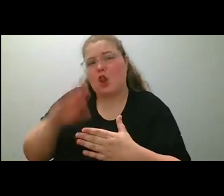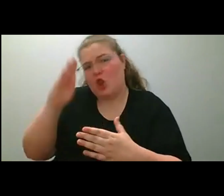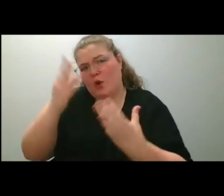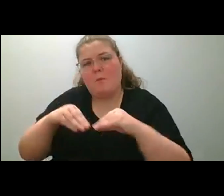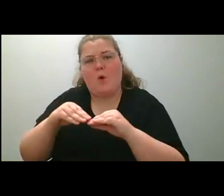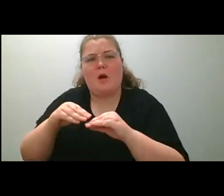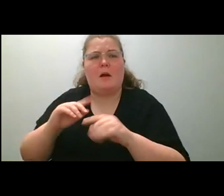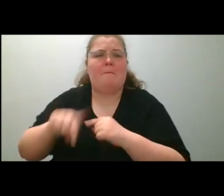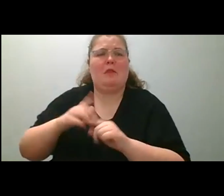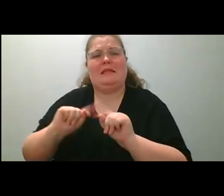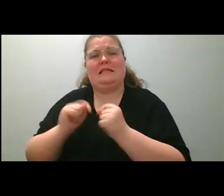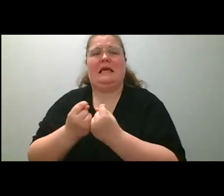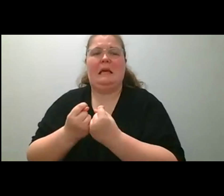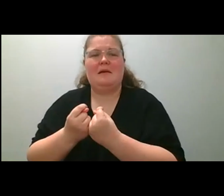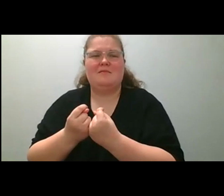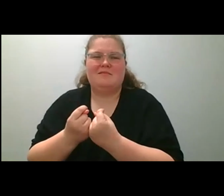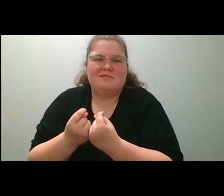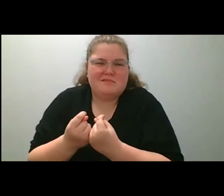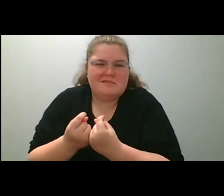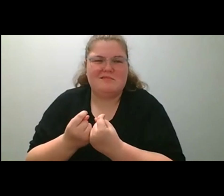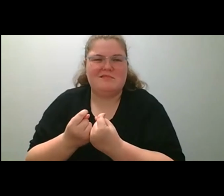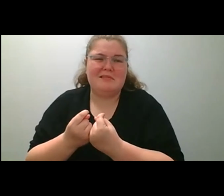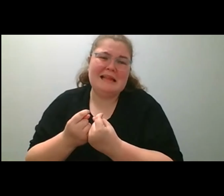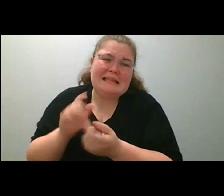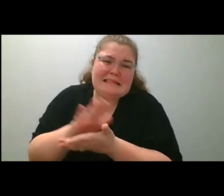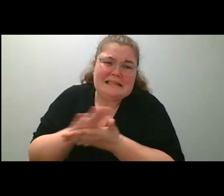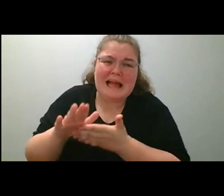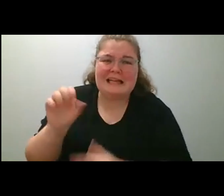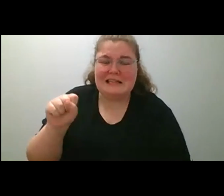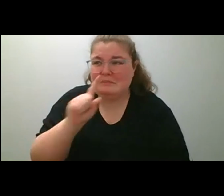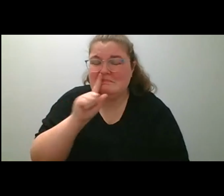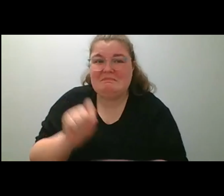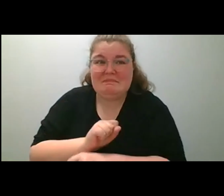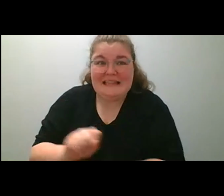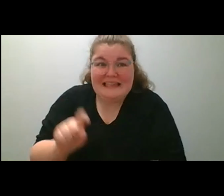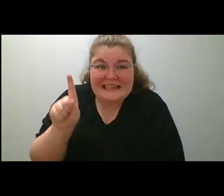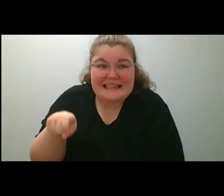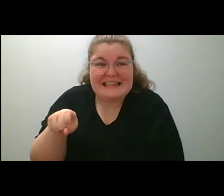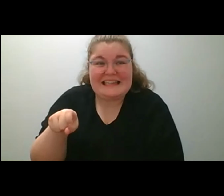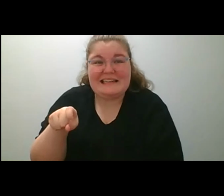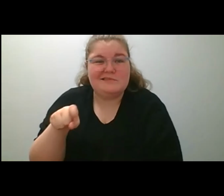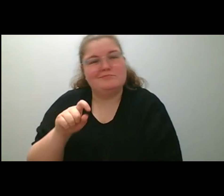That's not necessarily, that's a really nice thing to have but it's not even necessarily something that all companies